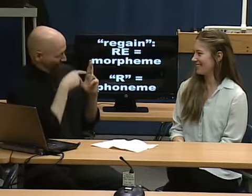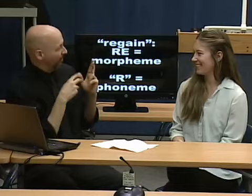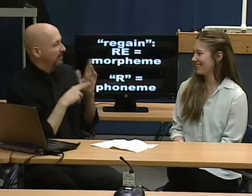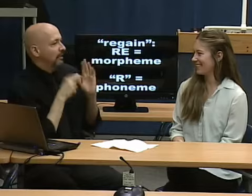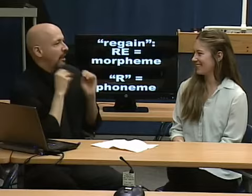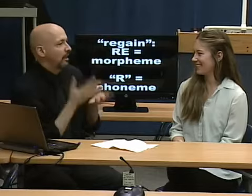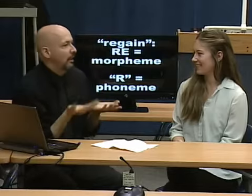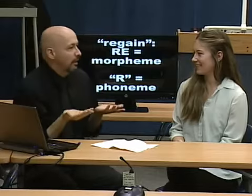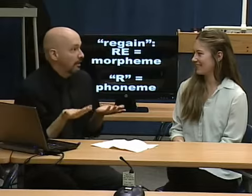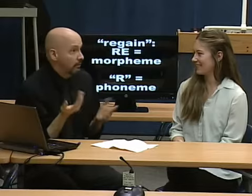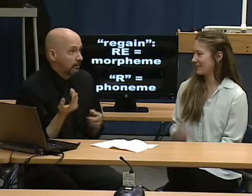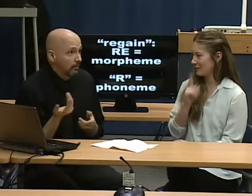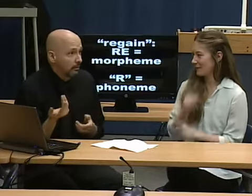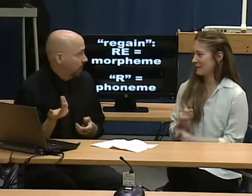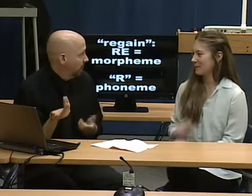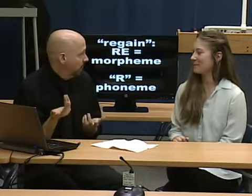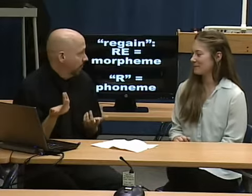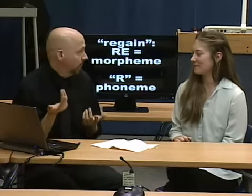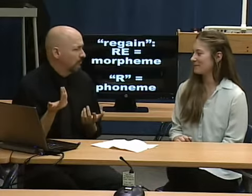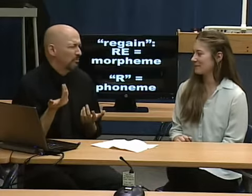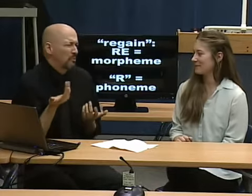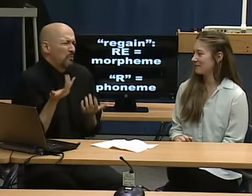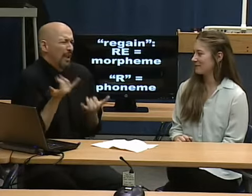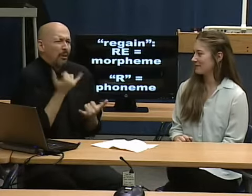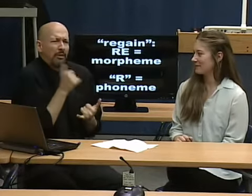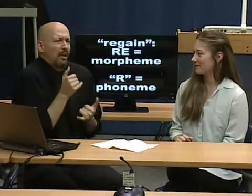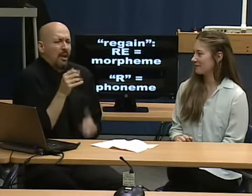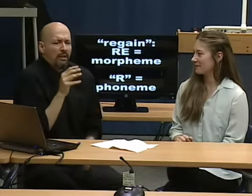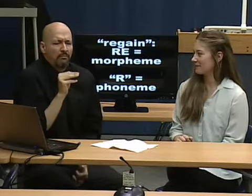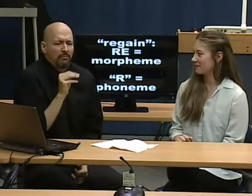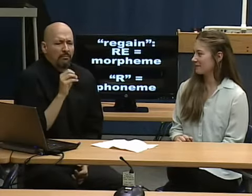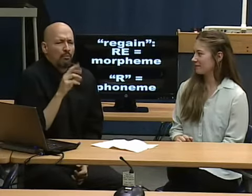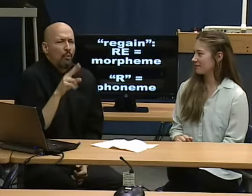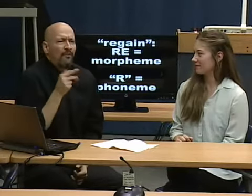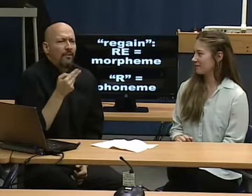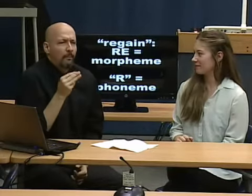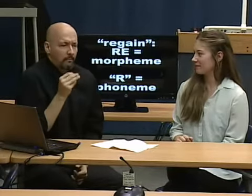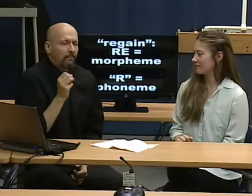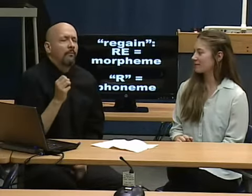That R means nothing. Right. The "R" is not a morpheme.